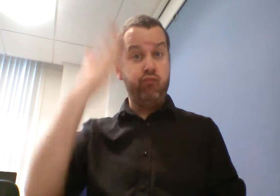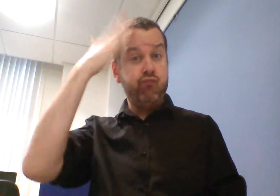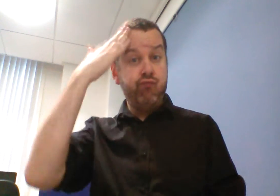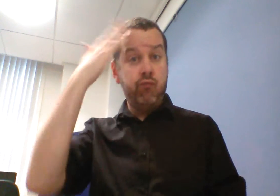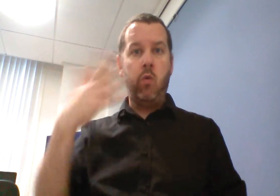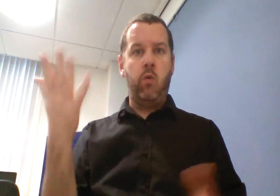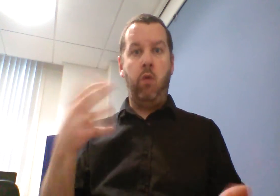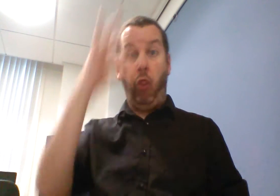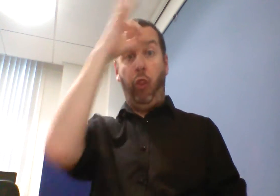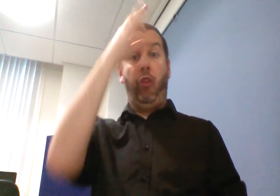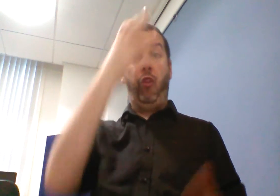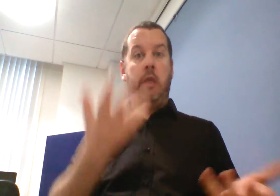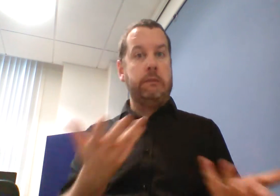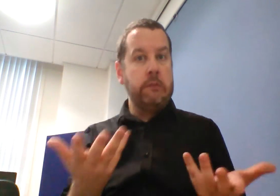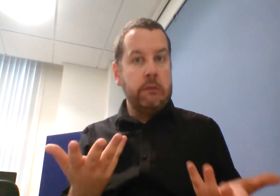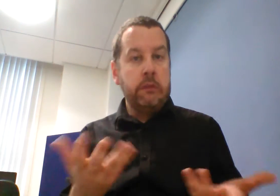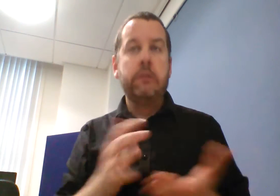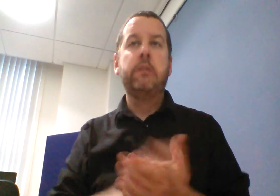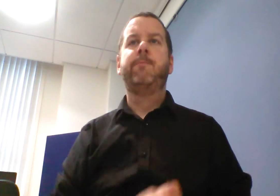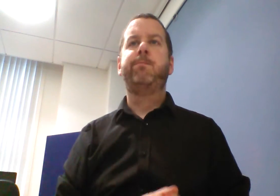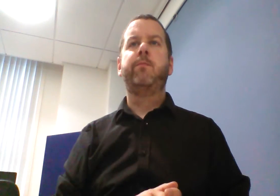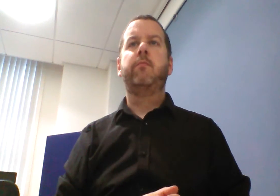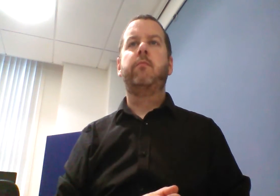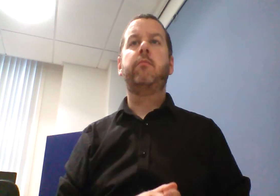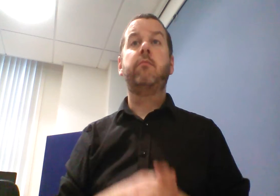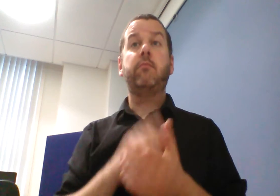Or are they going to be clueless about that?